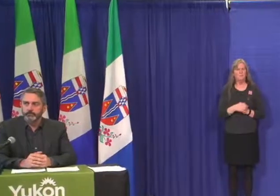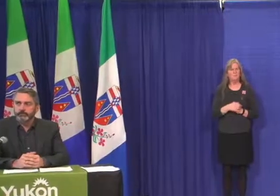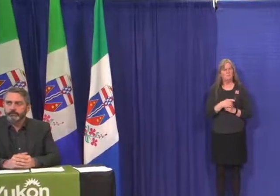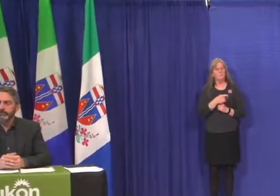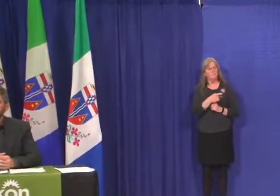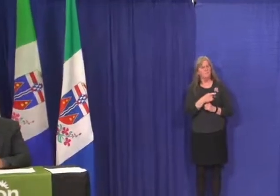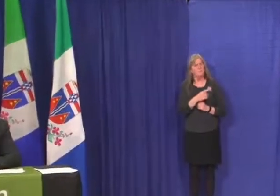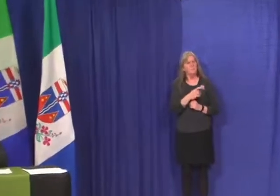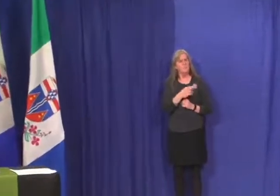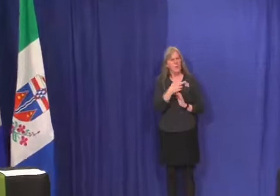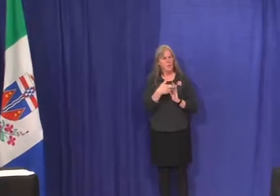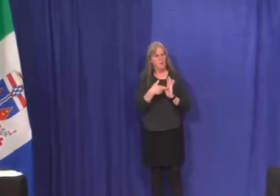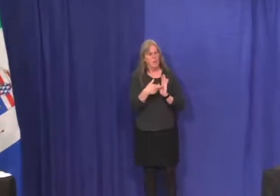questions from reporters and